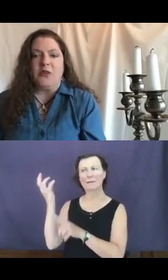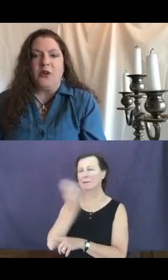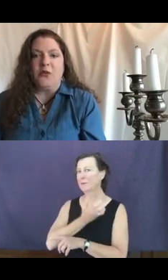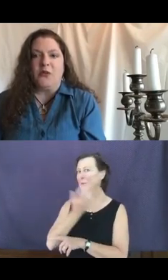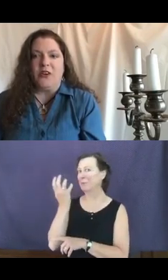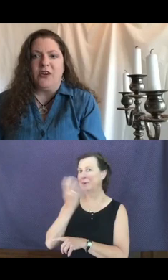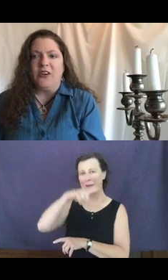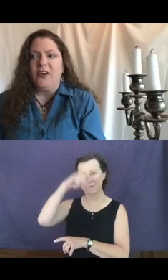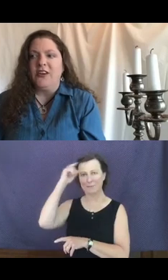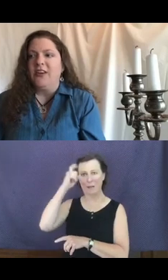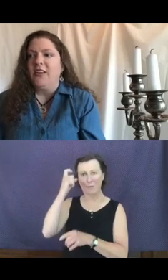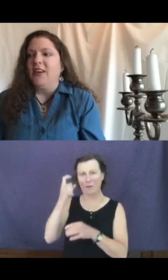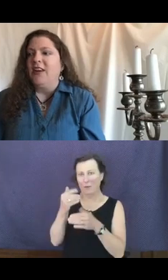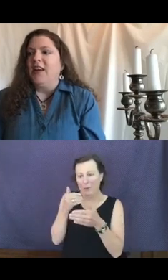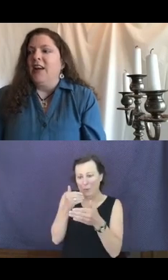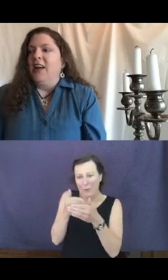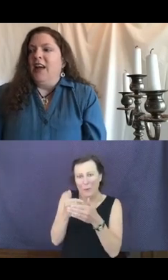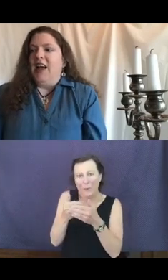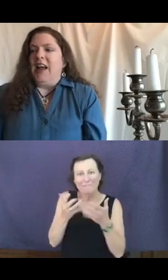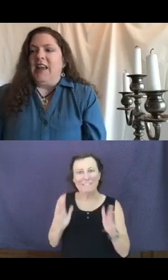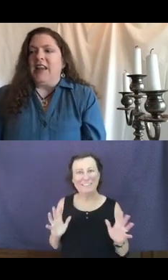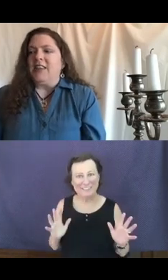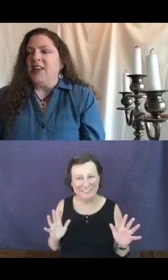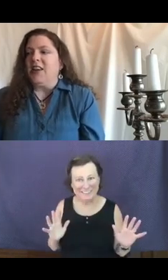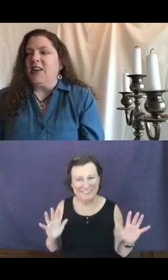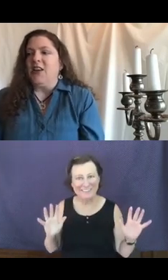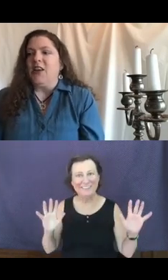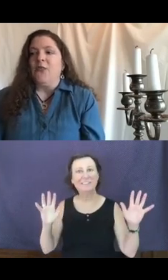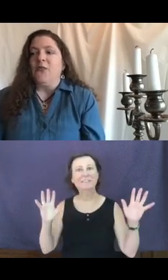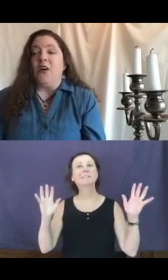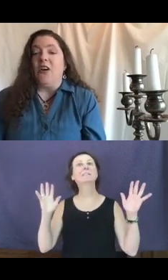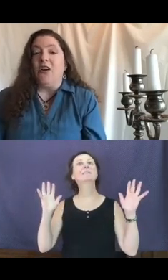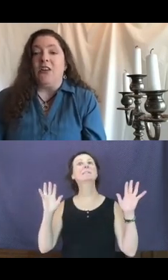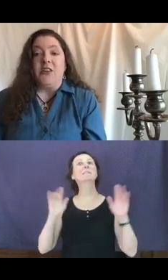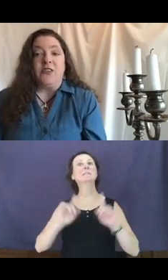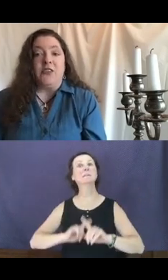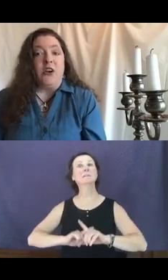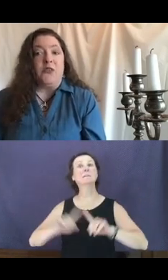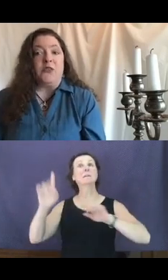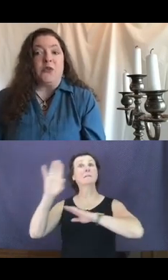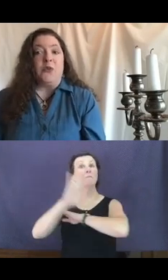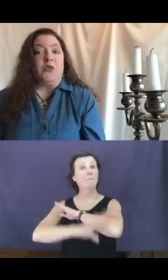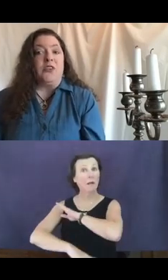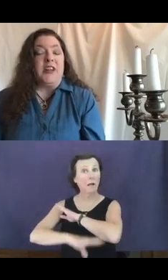over and yet, fall and the start of school and new